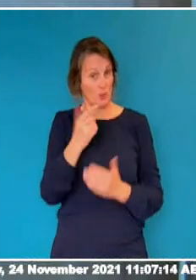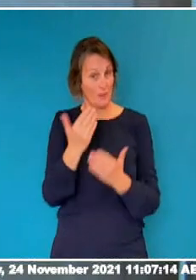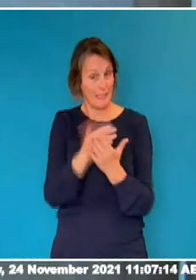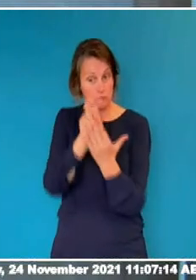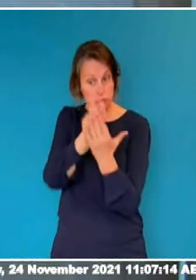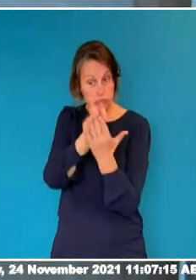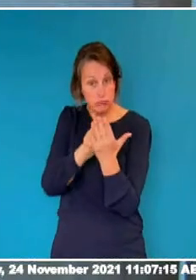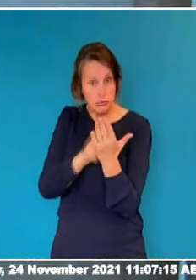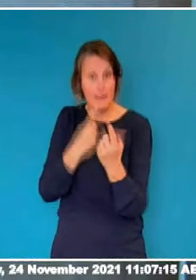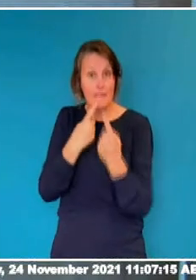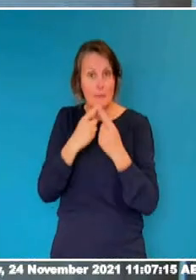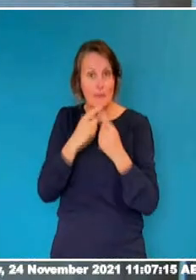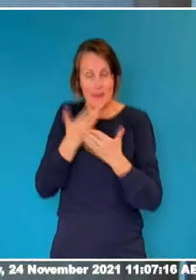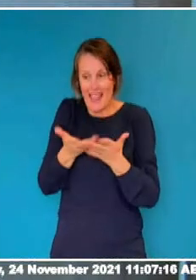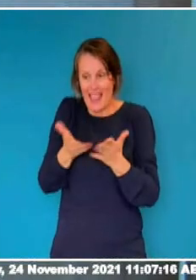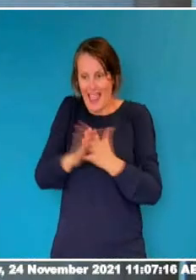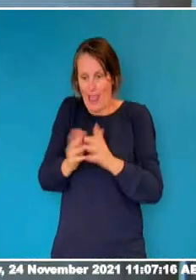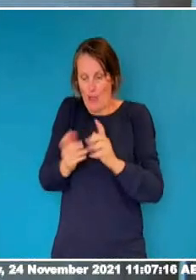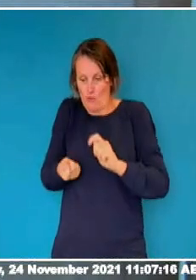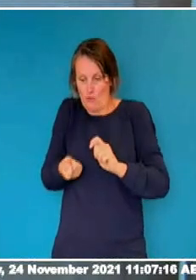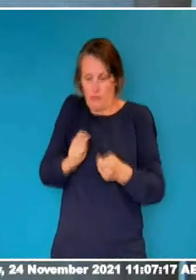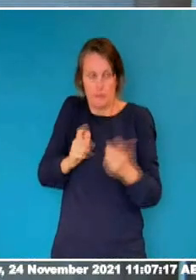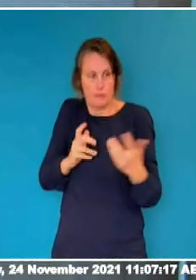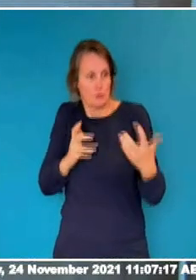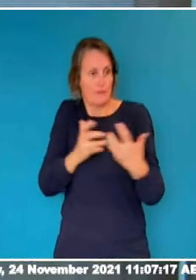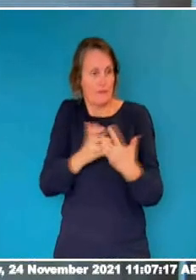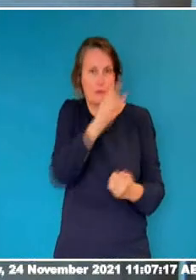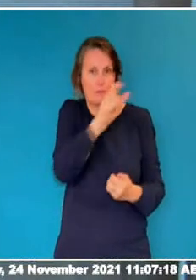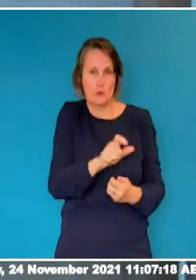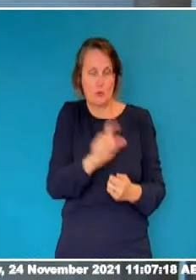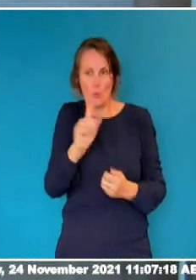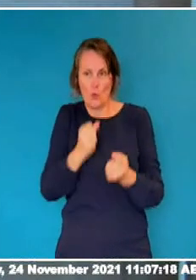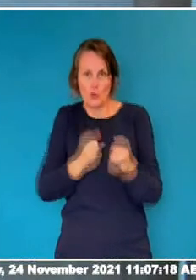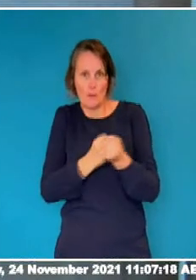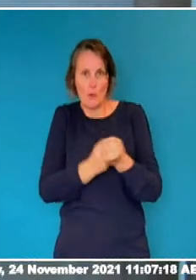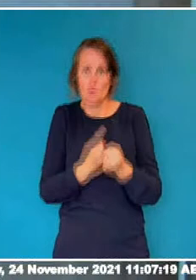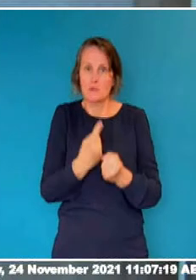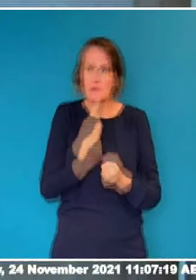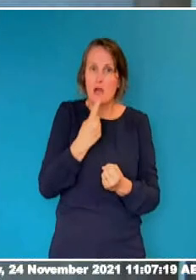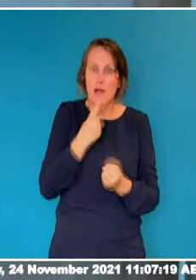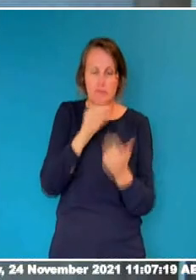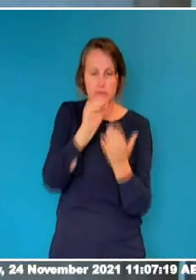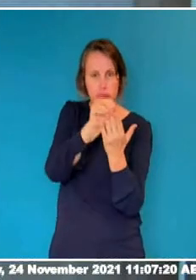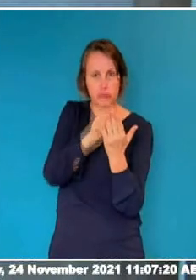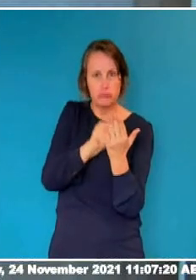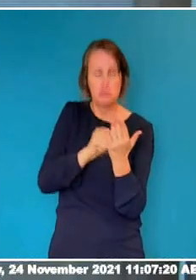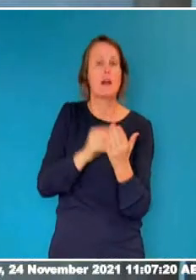made? MS KESOGLOU: Yes, we would have because there are options in relation to